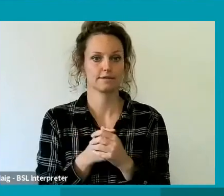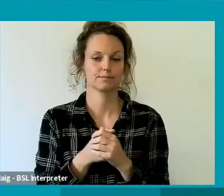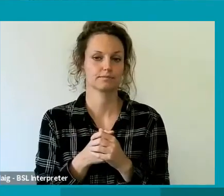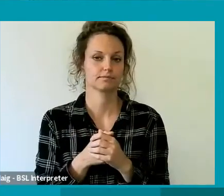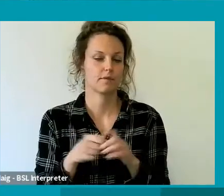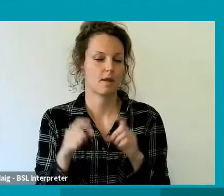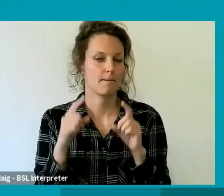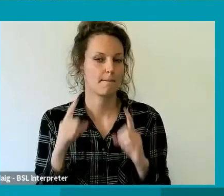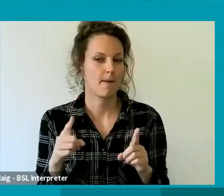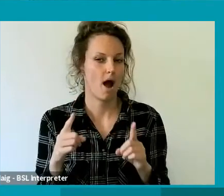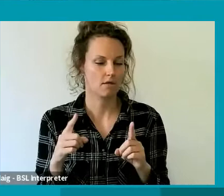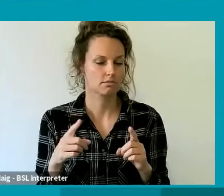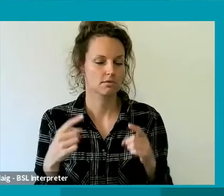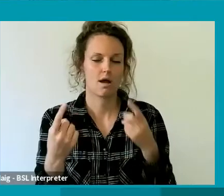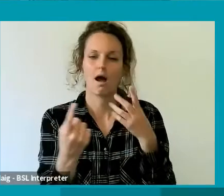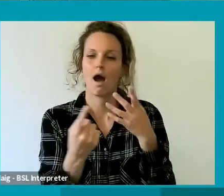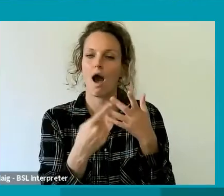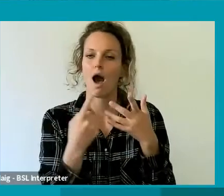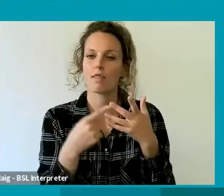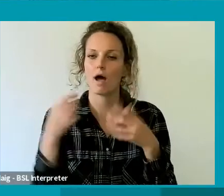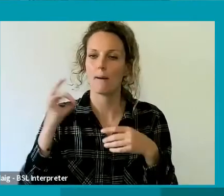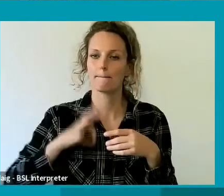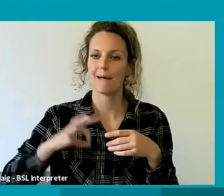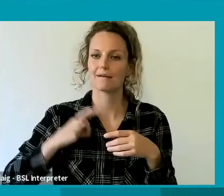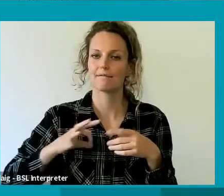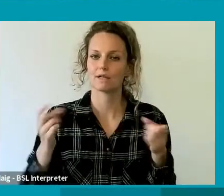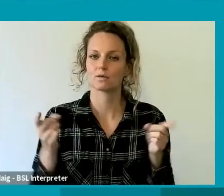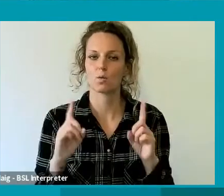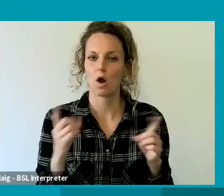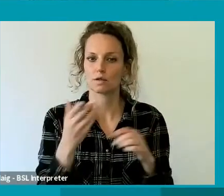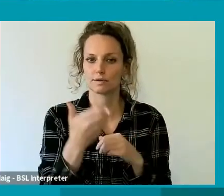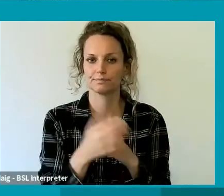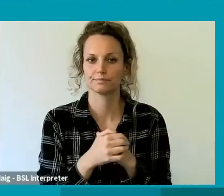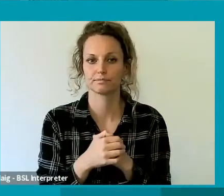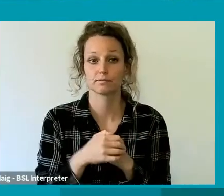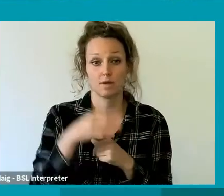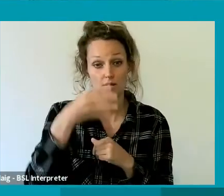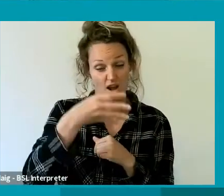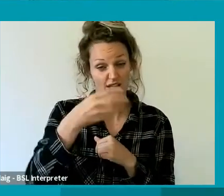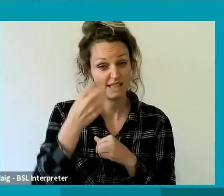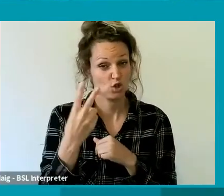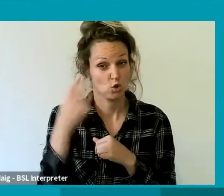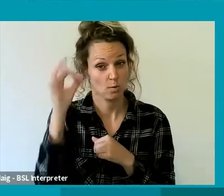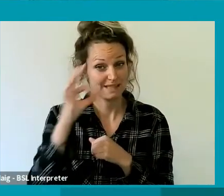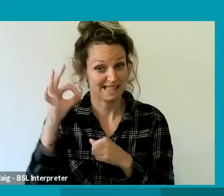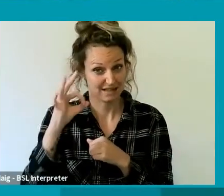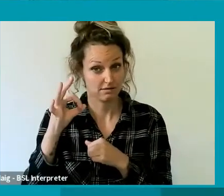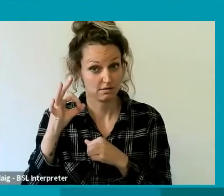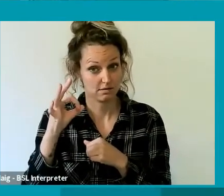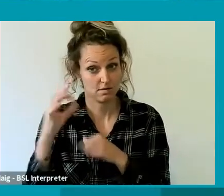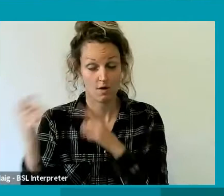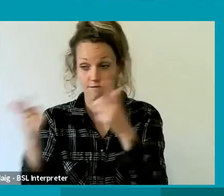why you might want to craft that personal brand on LinkedIn. 92% of recruiters use social